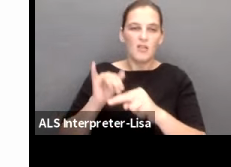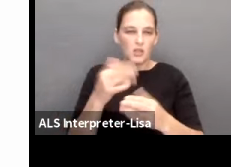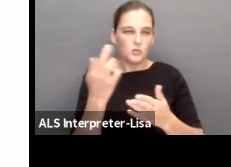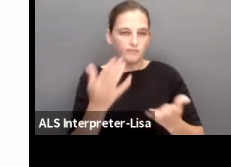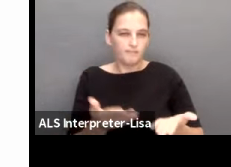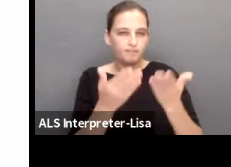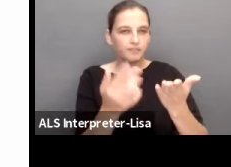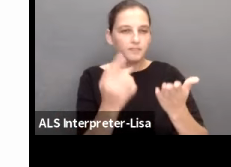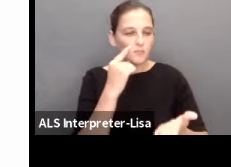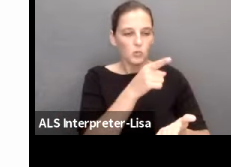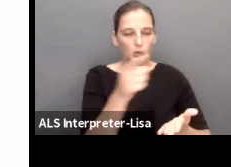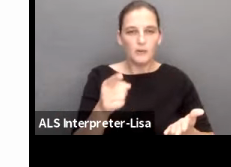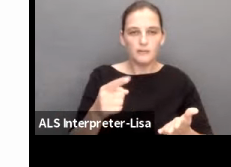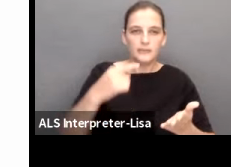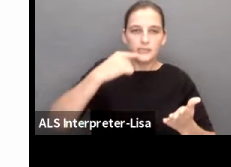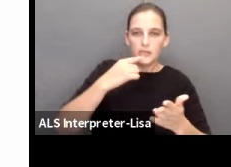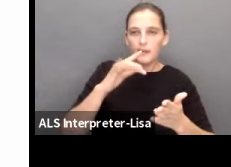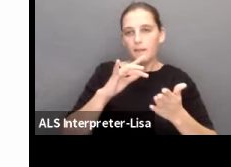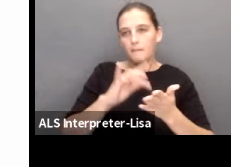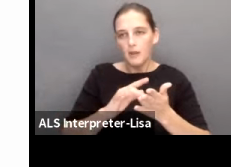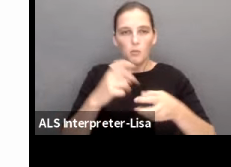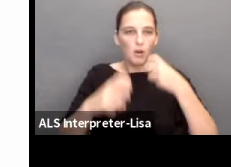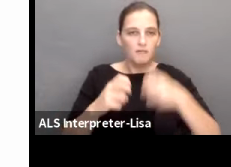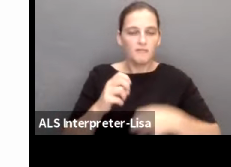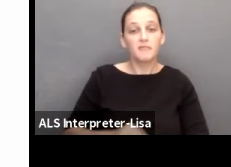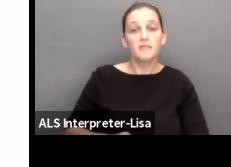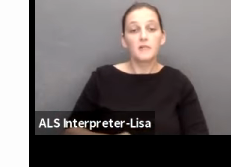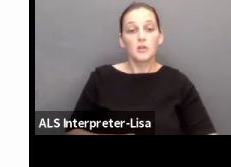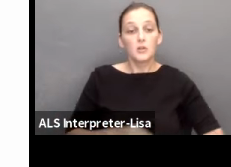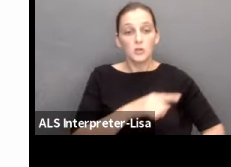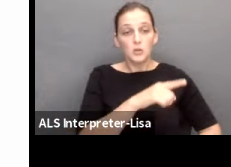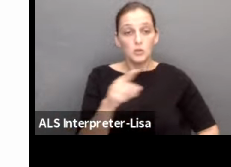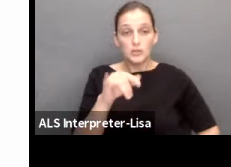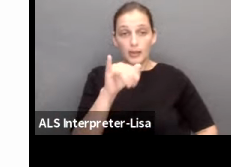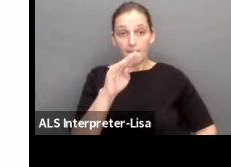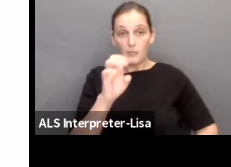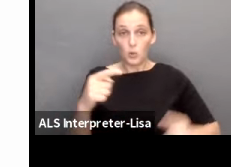are older than 65 etc. So those immunocompromised people who are who are eligible for that additional